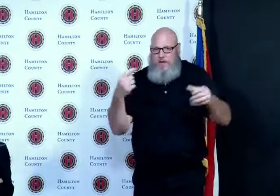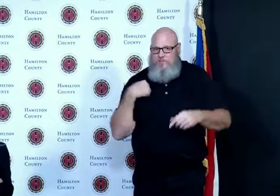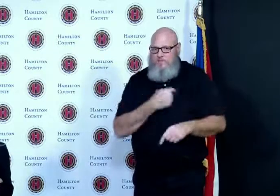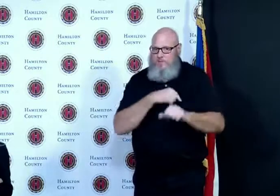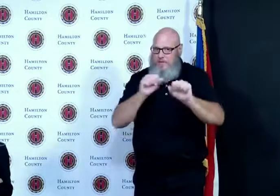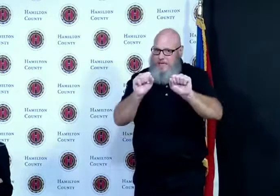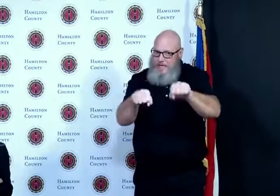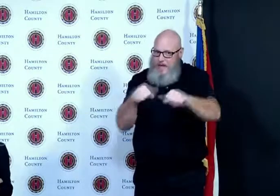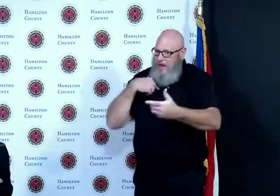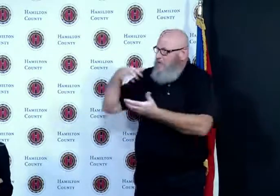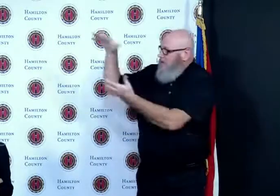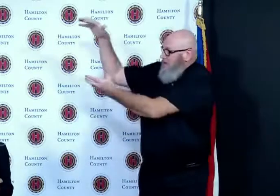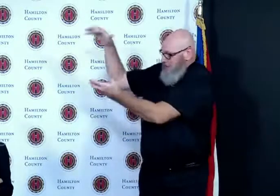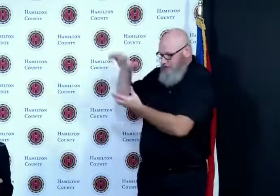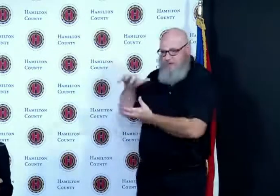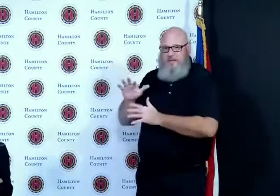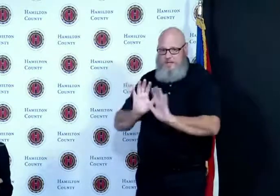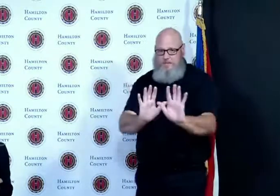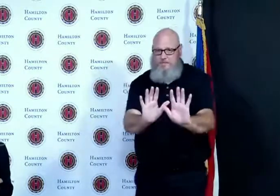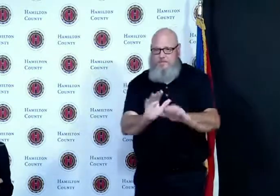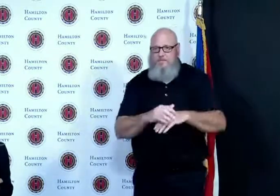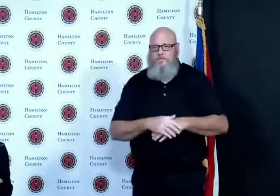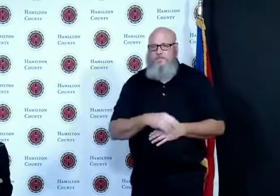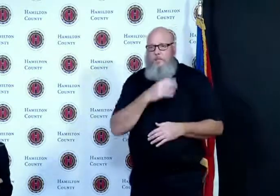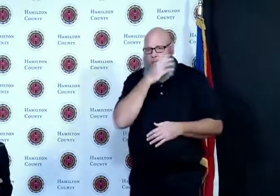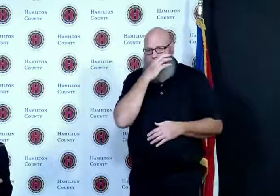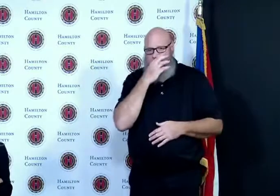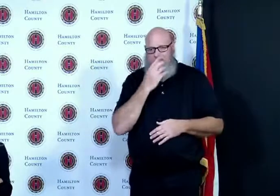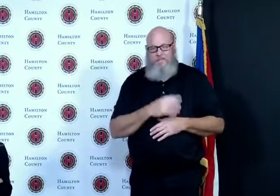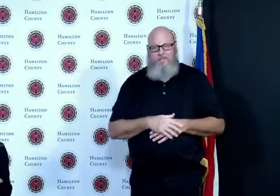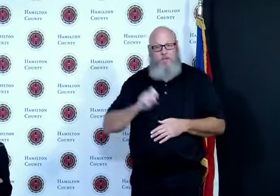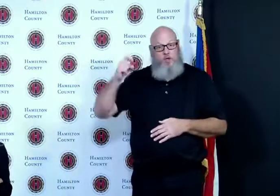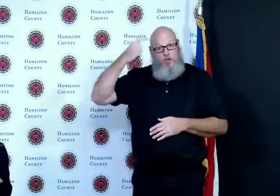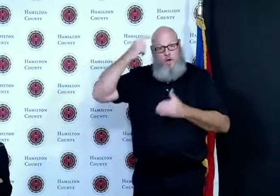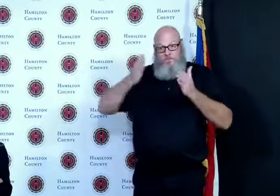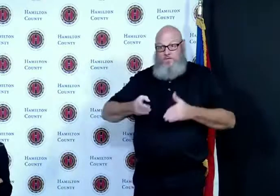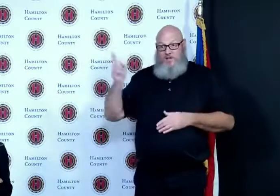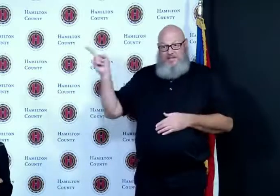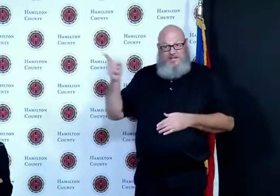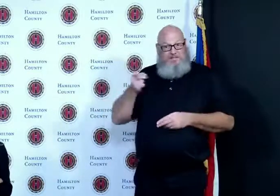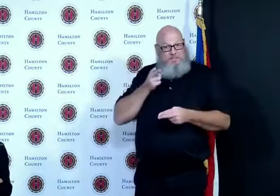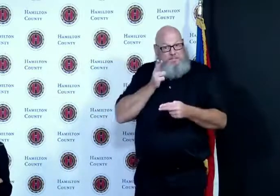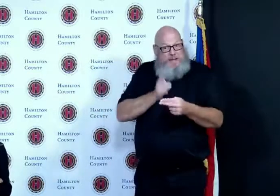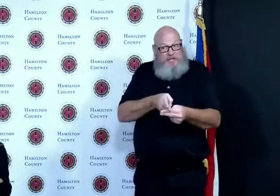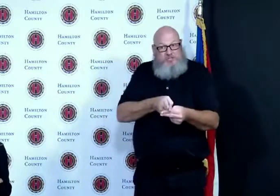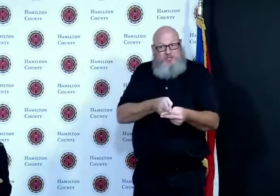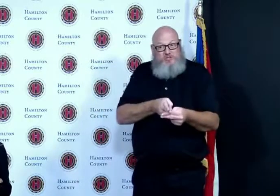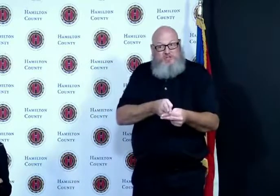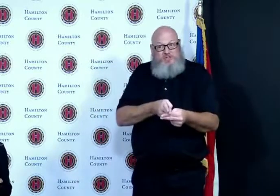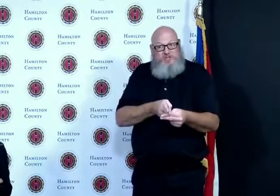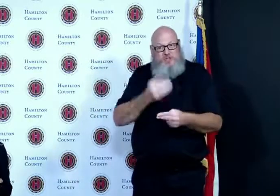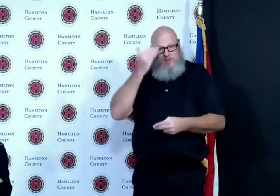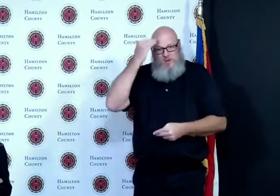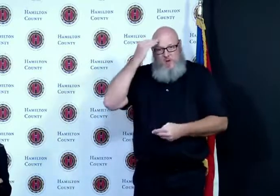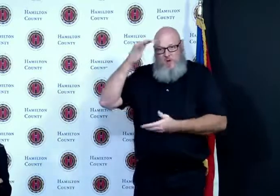the doses don't match the eligibility he may think about delaying some of those eligibility groups